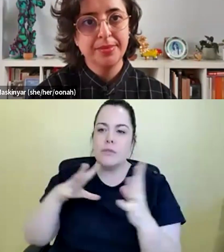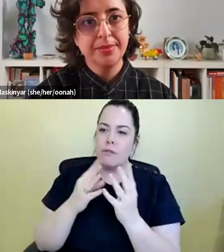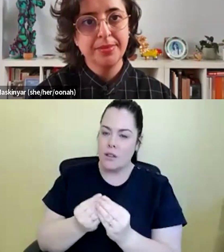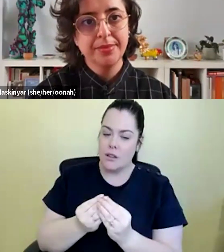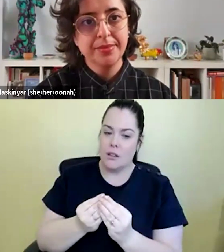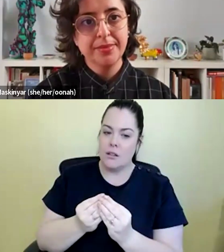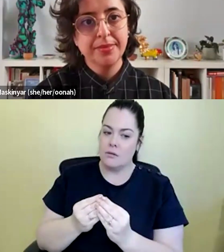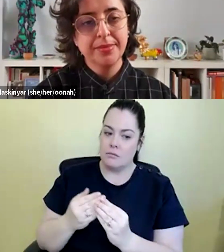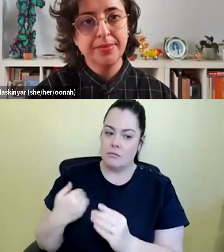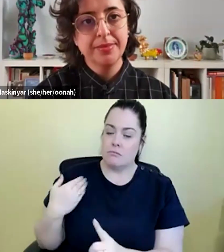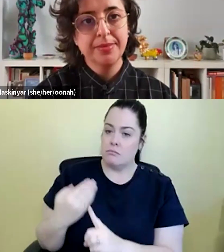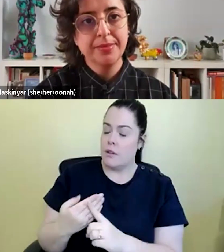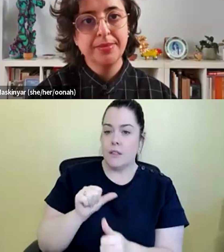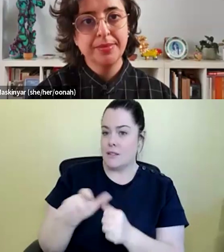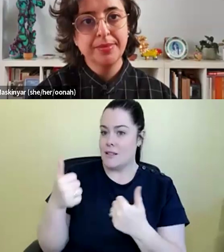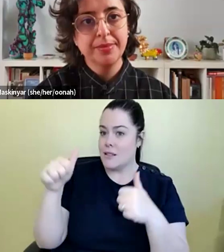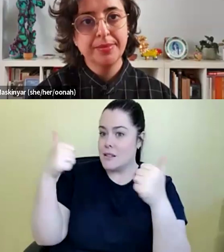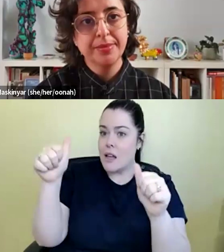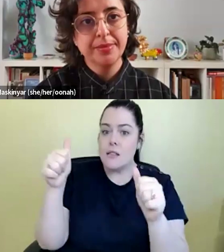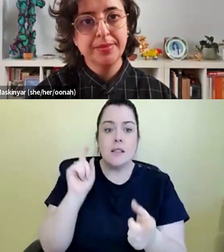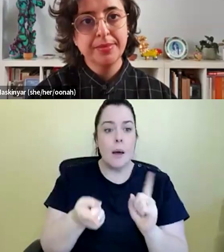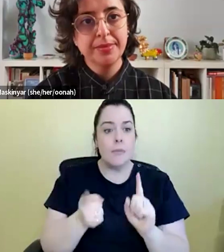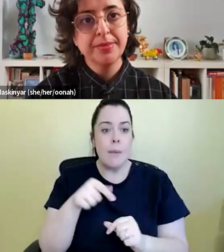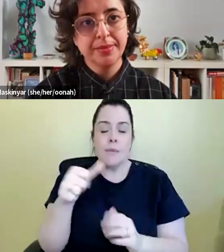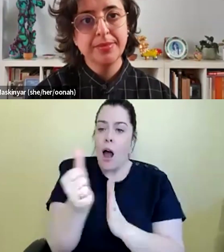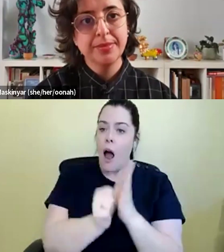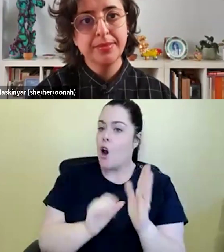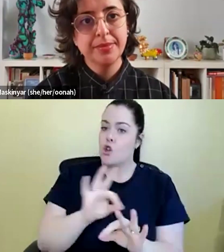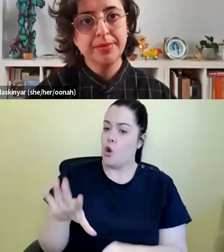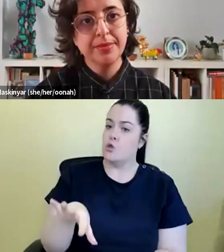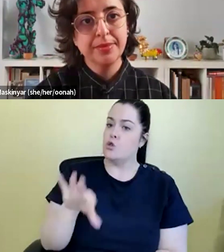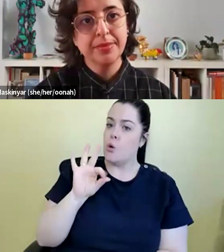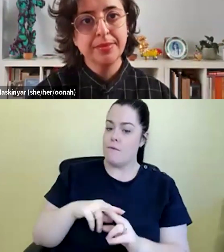time reading the applications from people who were not admitted into the pavilion,